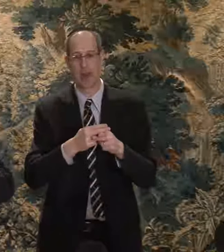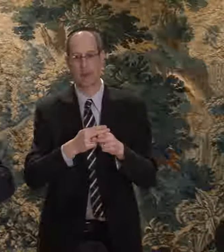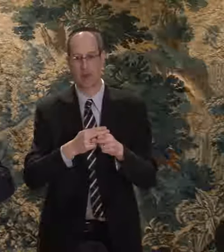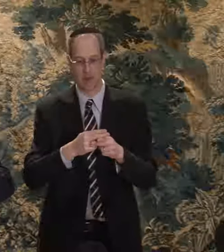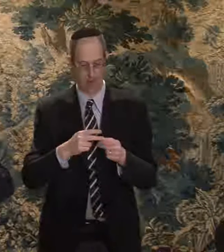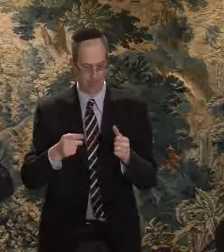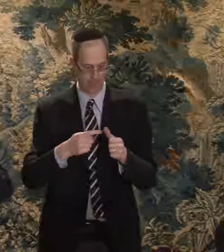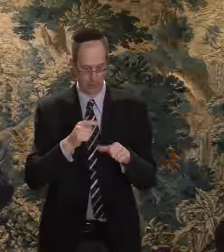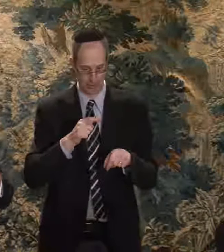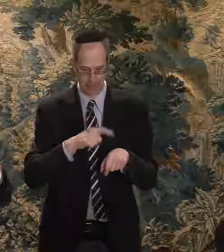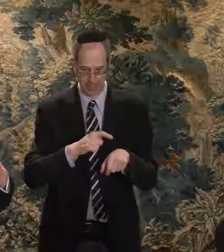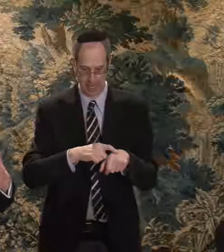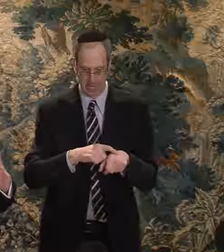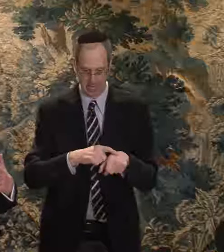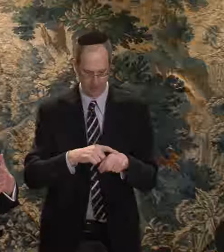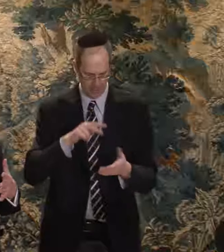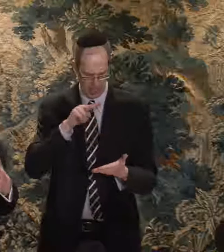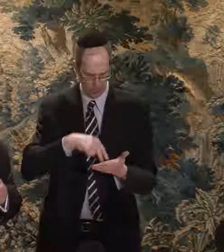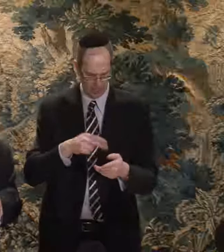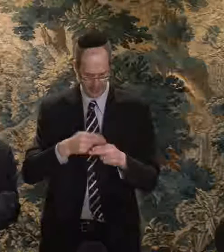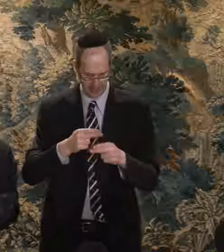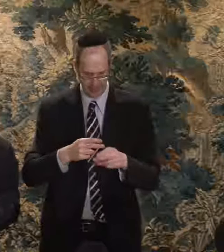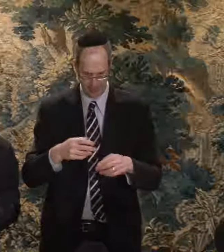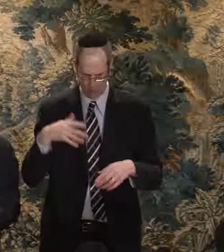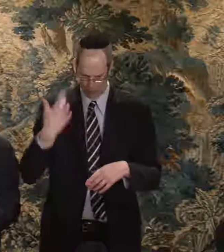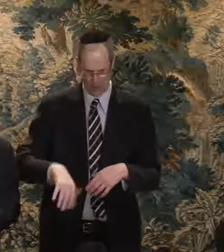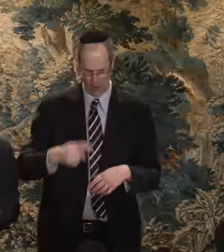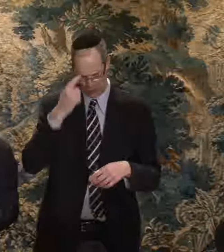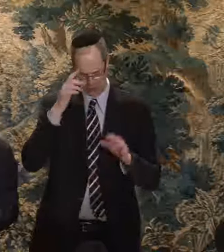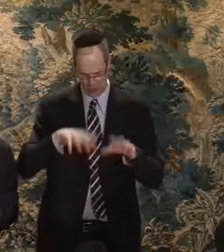heard these three names I was so shocked that it was either the Husseini or up